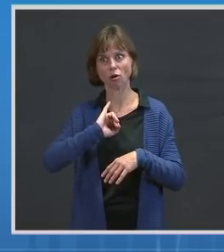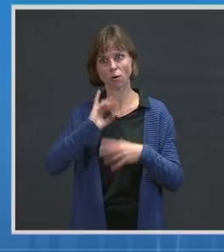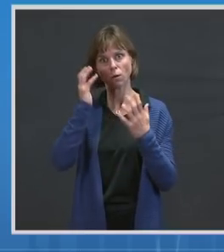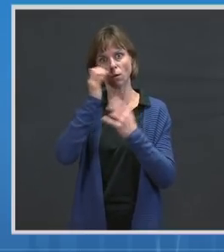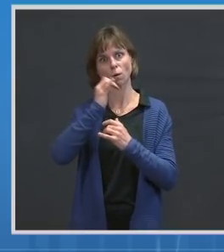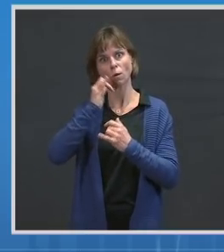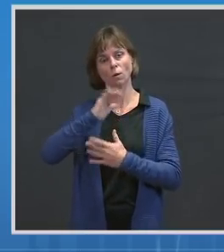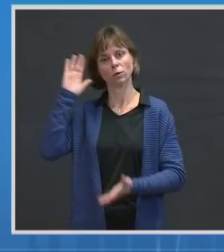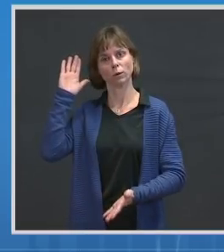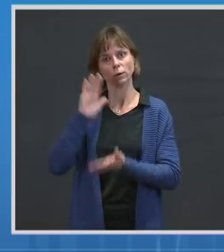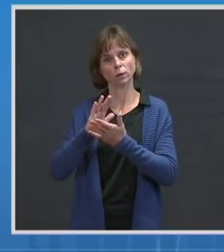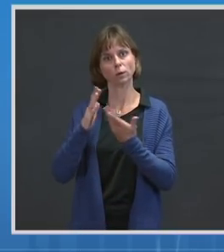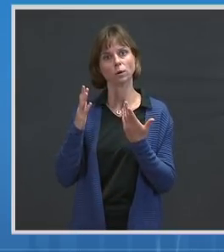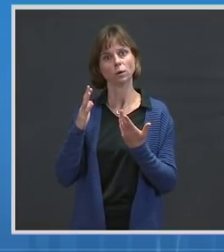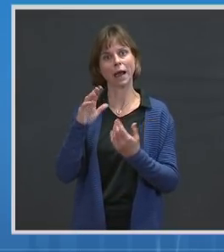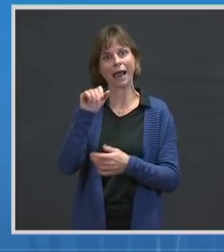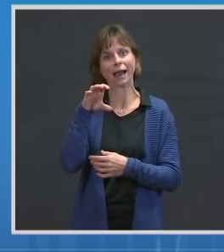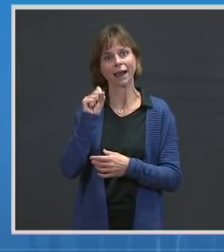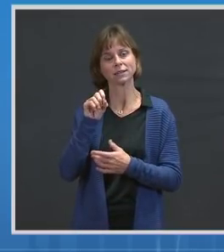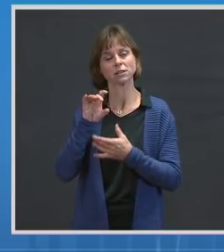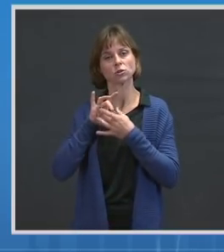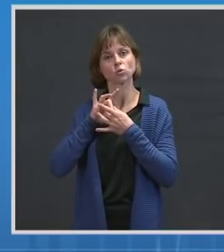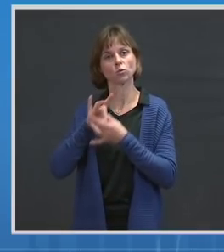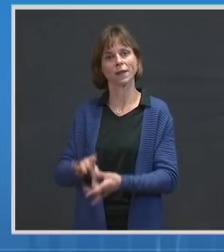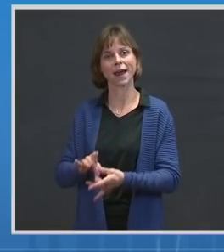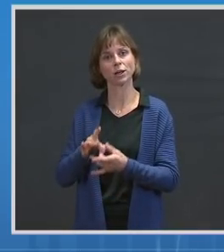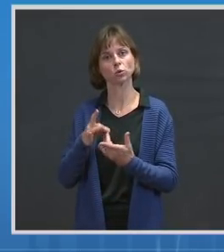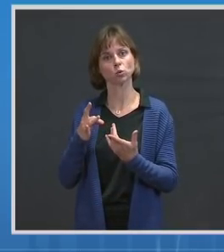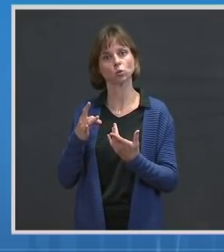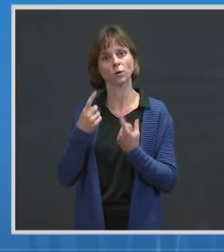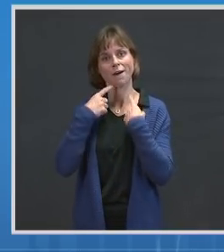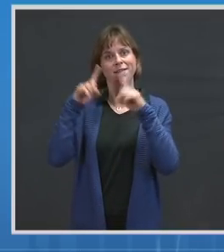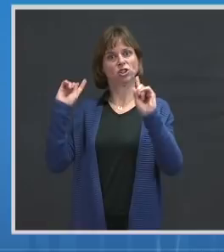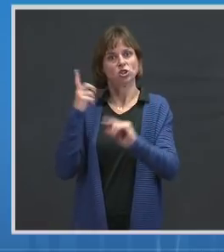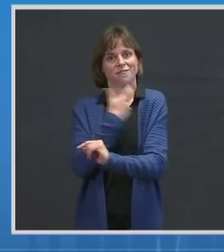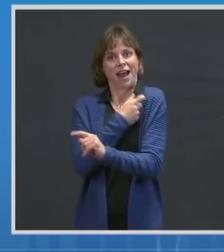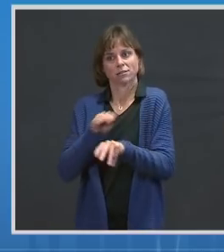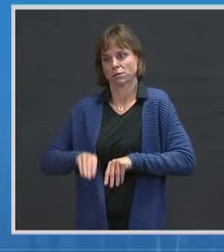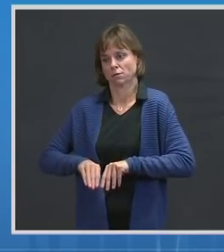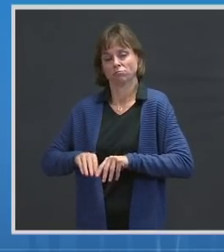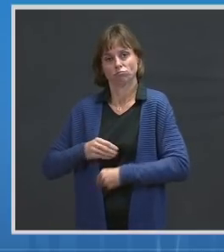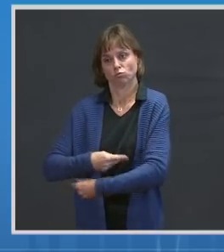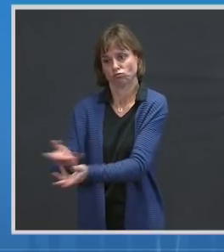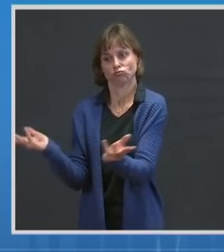associated with the efficiency of their vaccine. The reason I bring this out to you